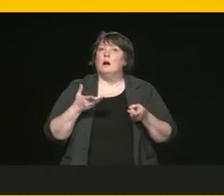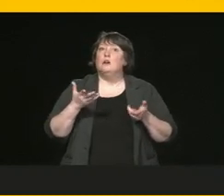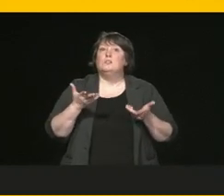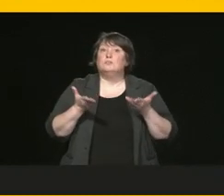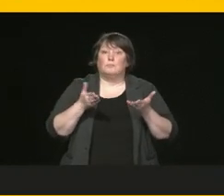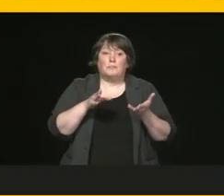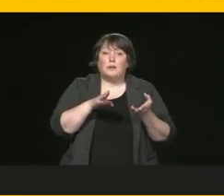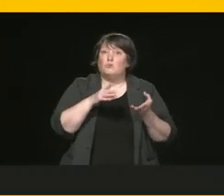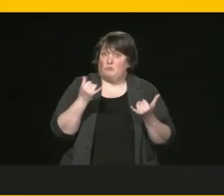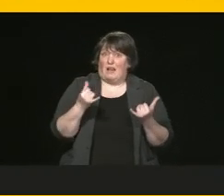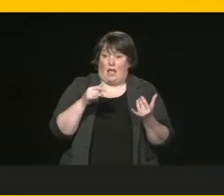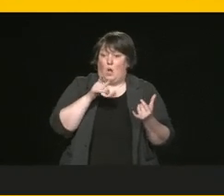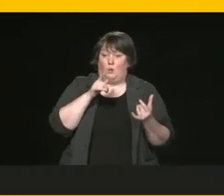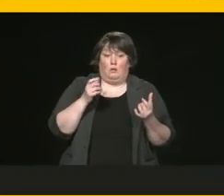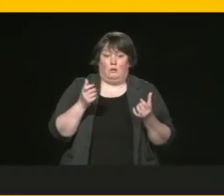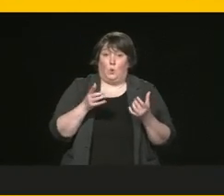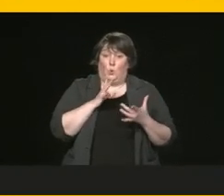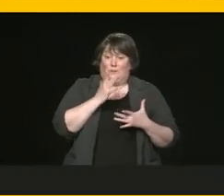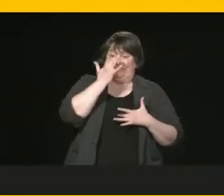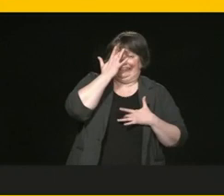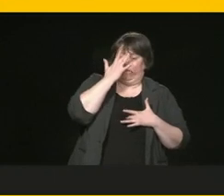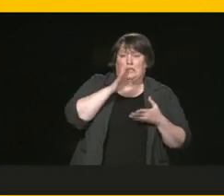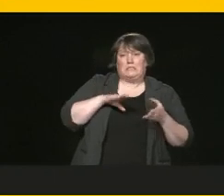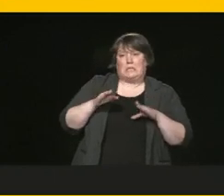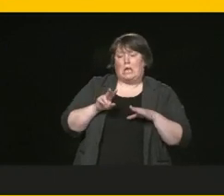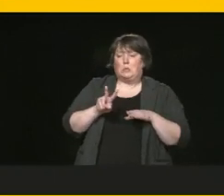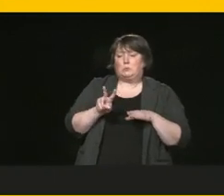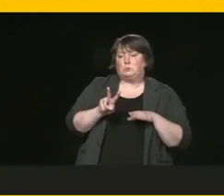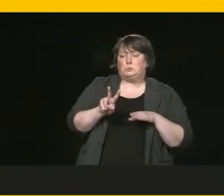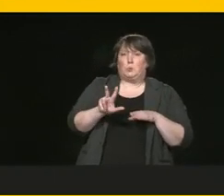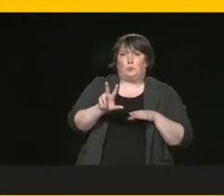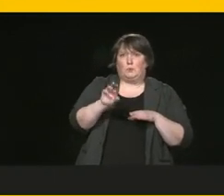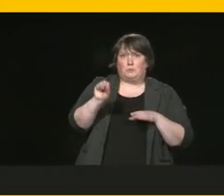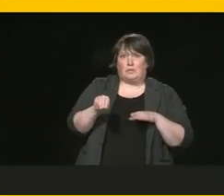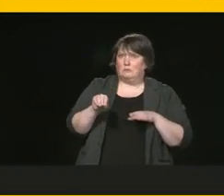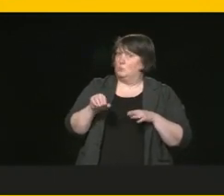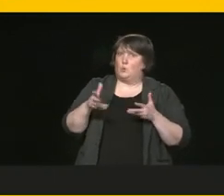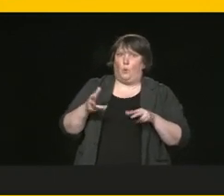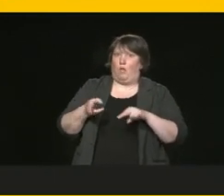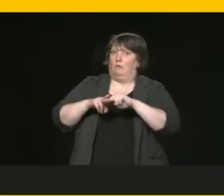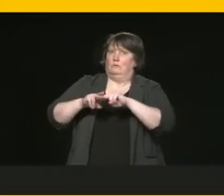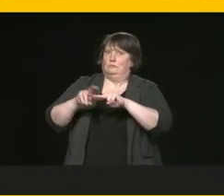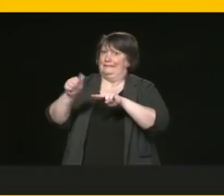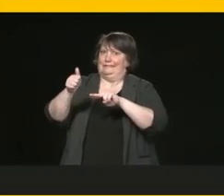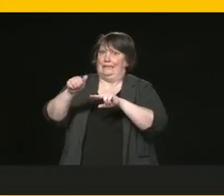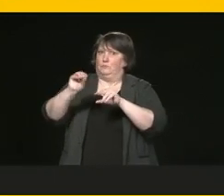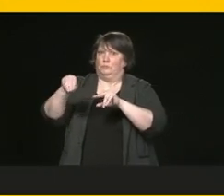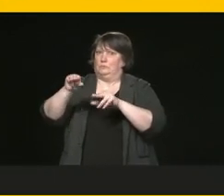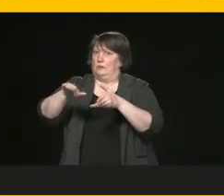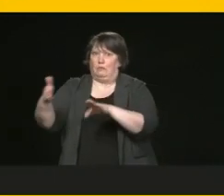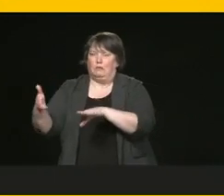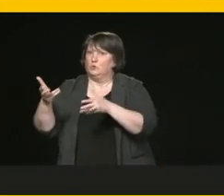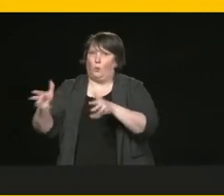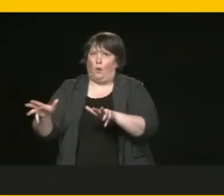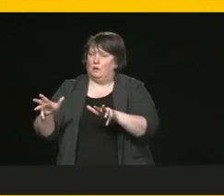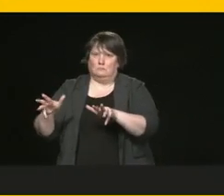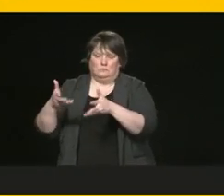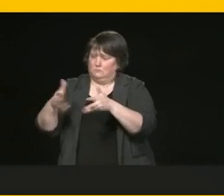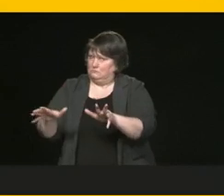OVERWHELMED. AND A MORTALITY RATE GOING FROM